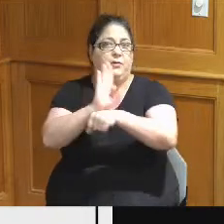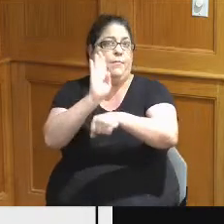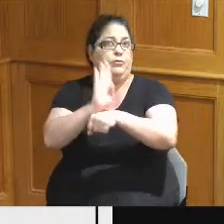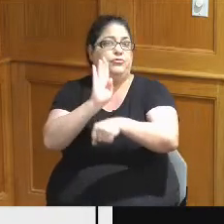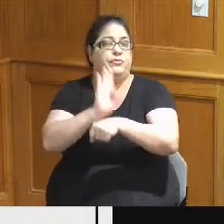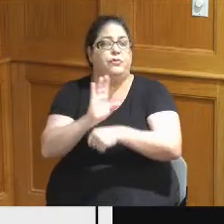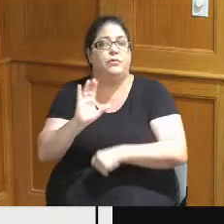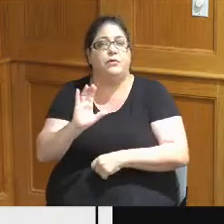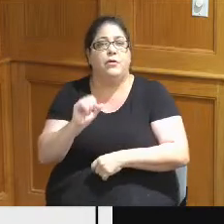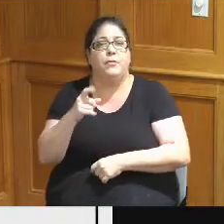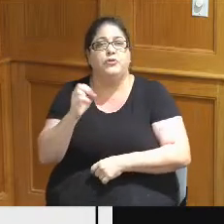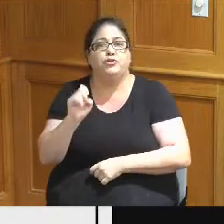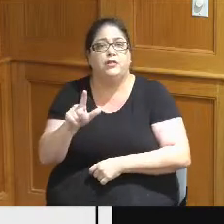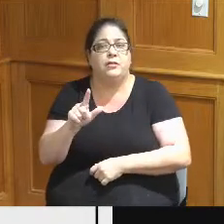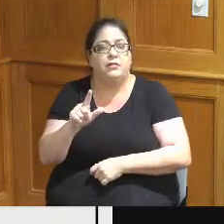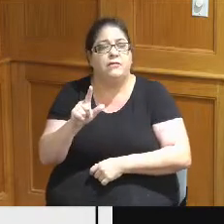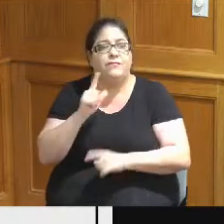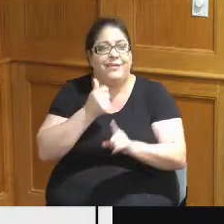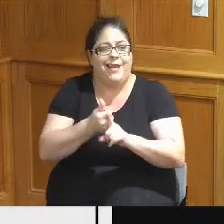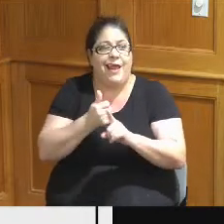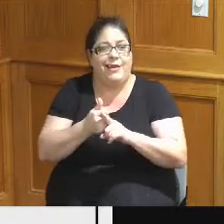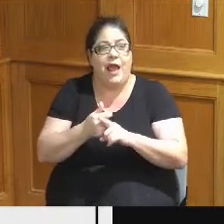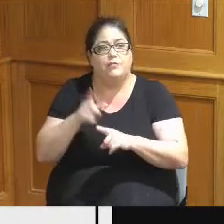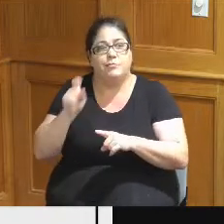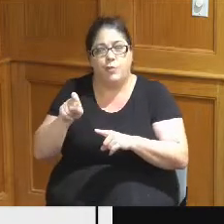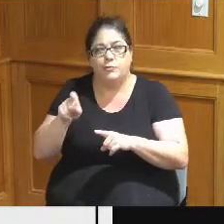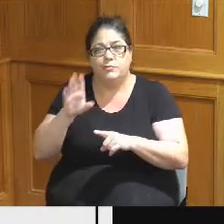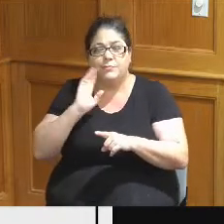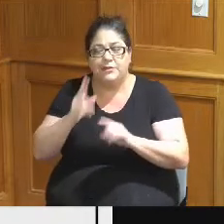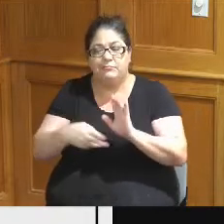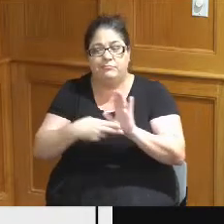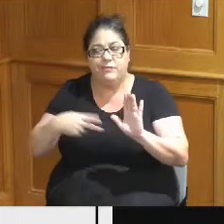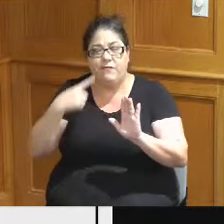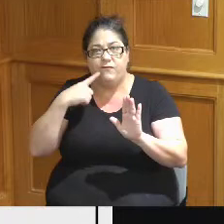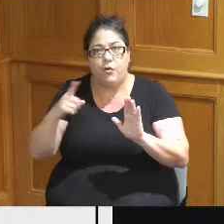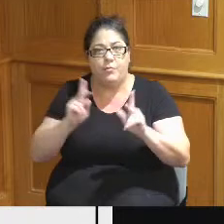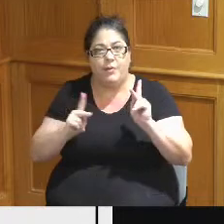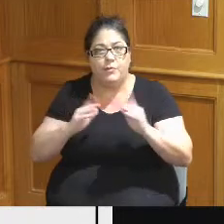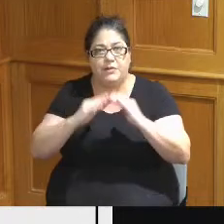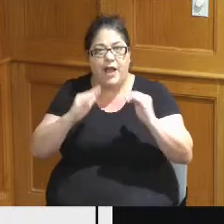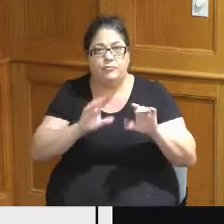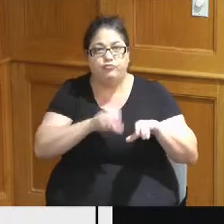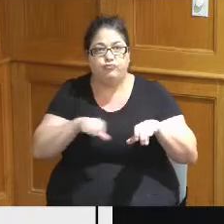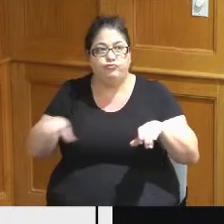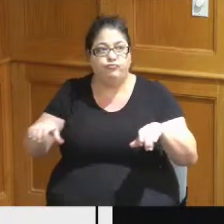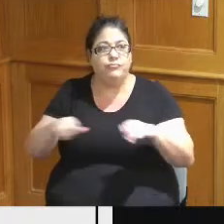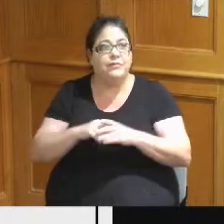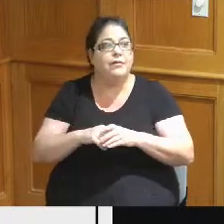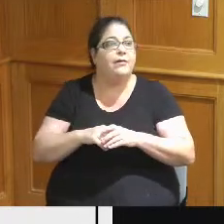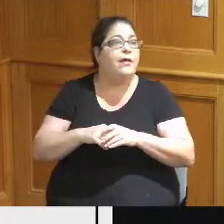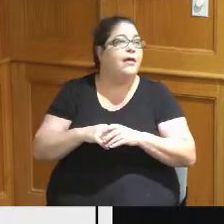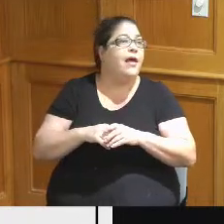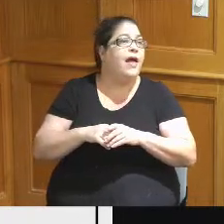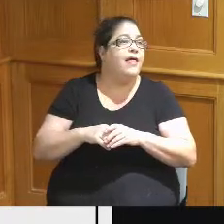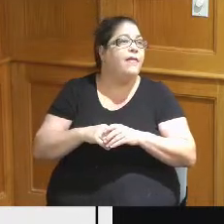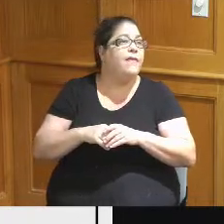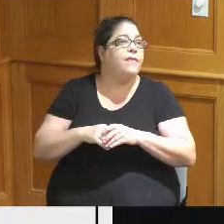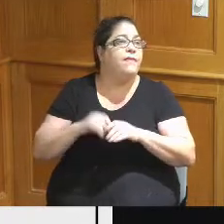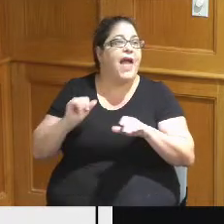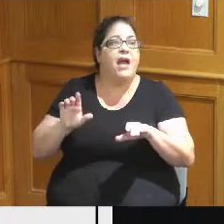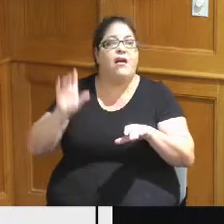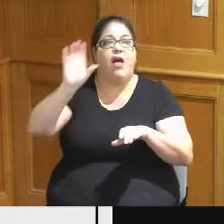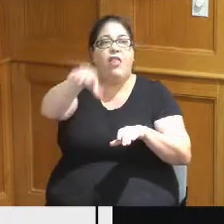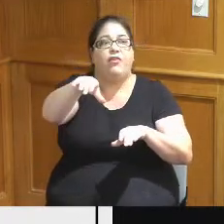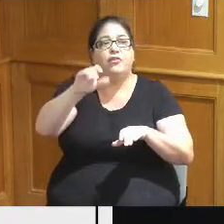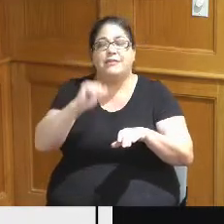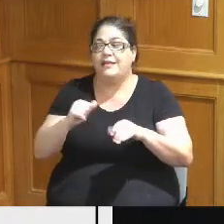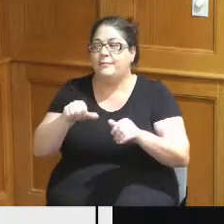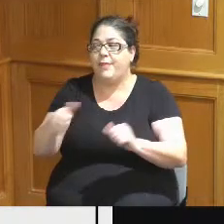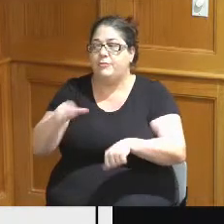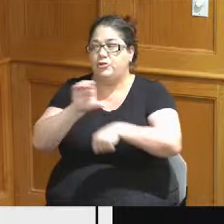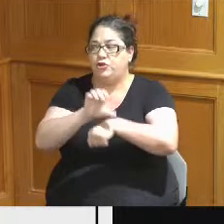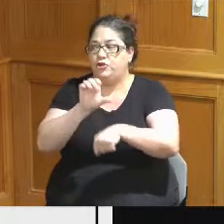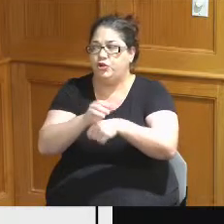zoned for residents and on the screen here is a Baptist Church next slide please oh